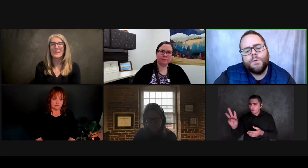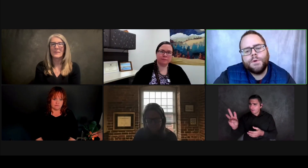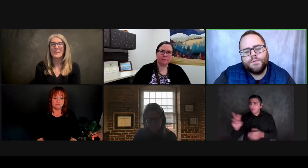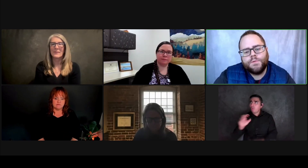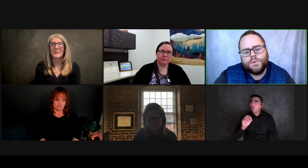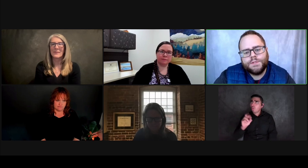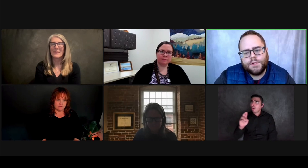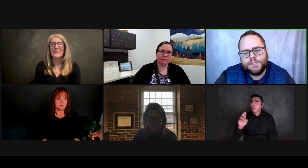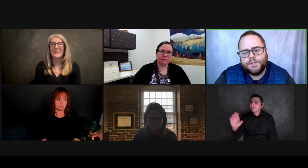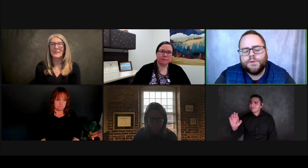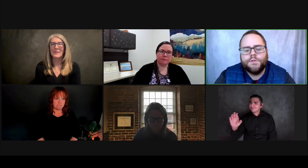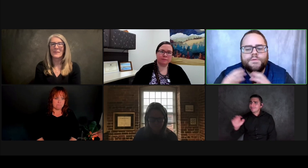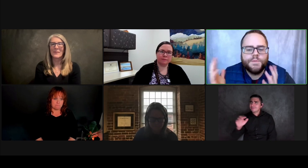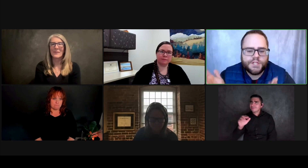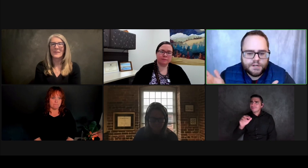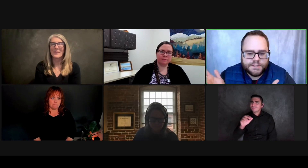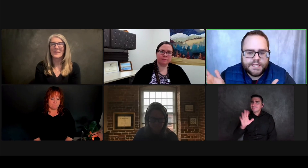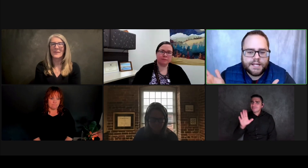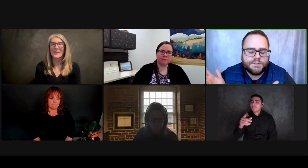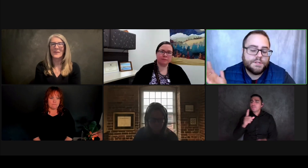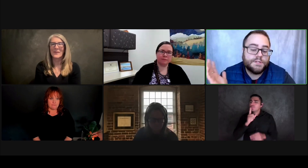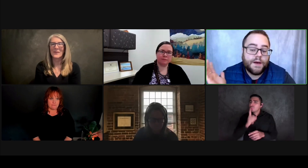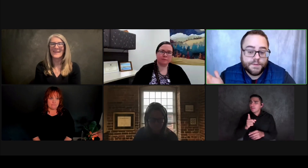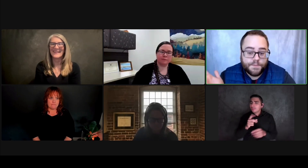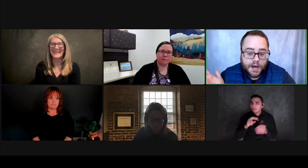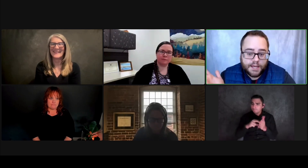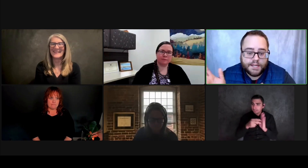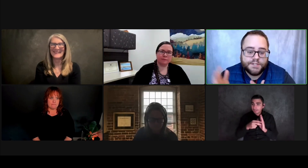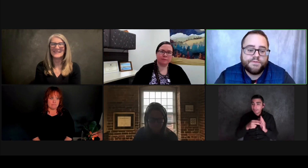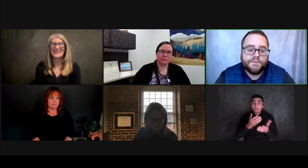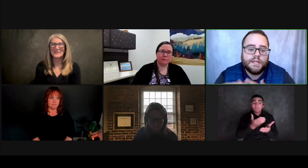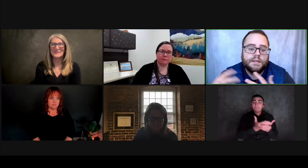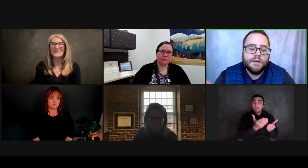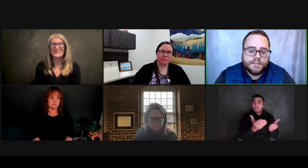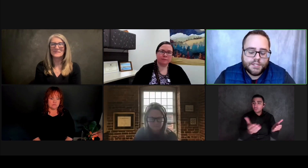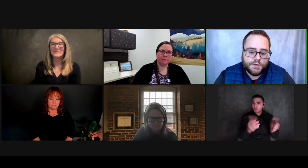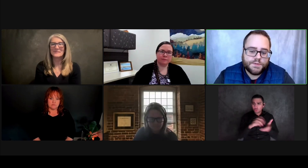Open resource-- so materials that students don't have to buy, that is free to use